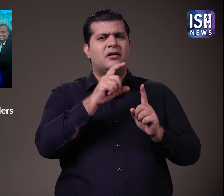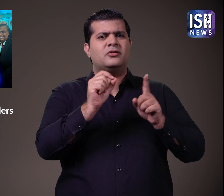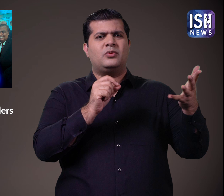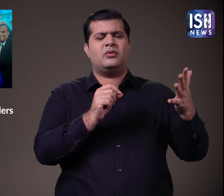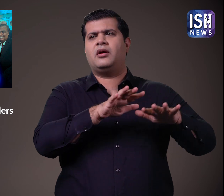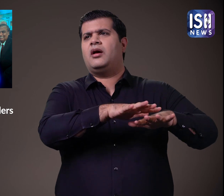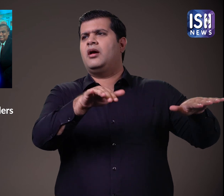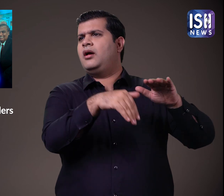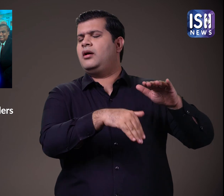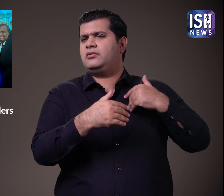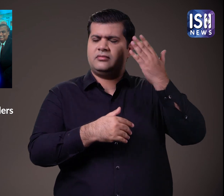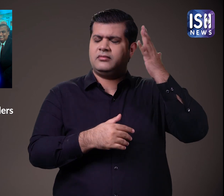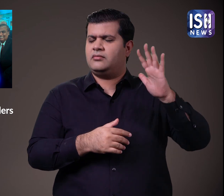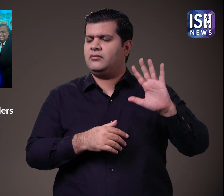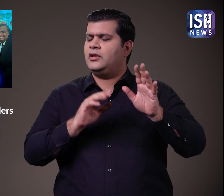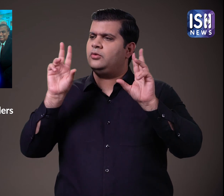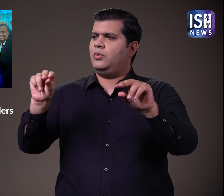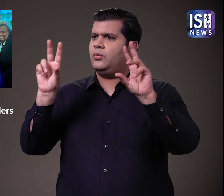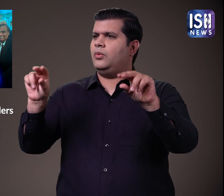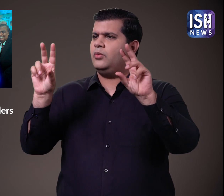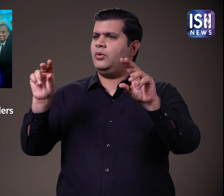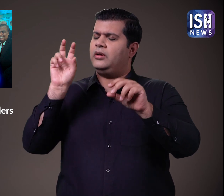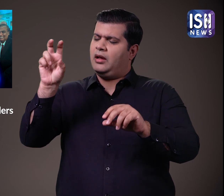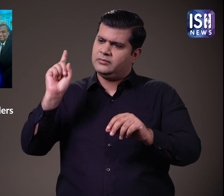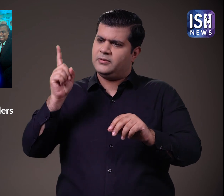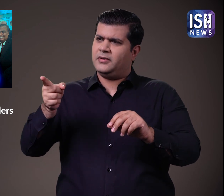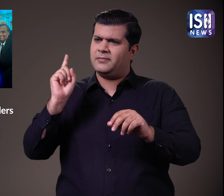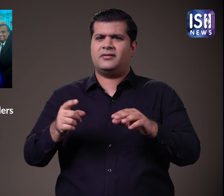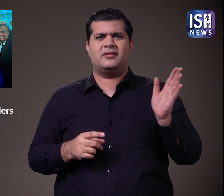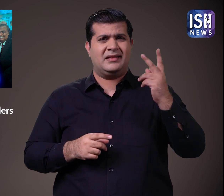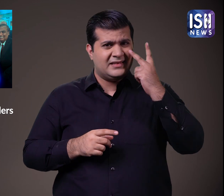He added that Biden didn't want to use the oil reserves that US has and forced people to use Electric Vehicles.